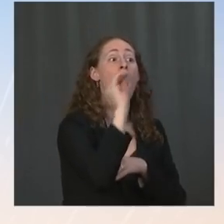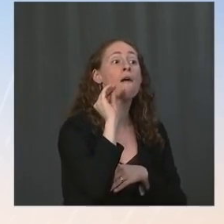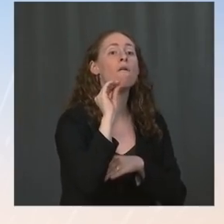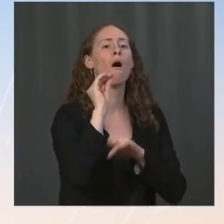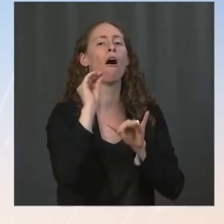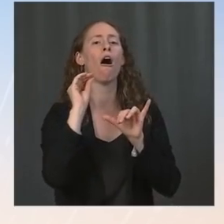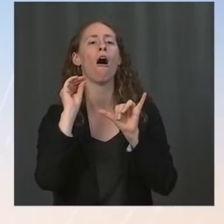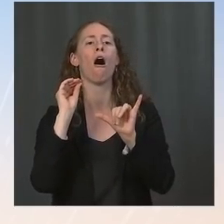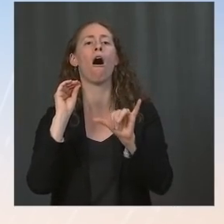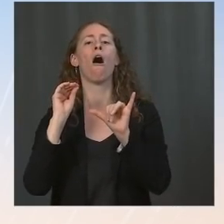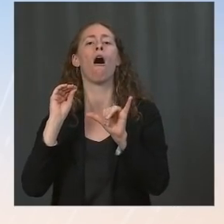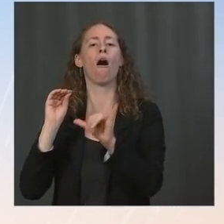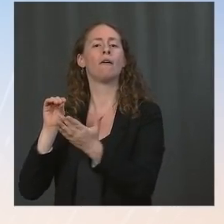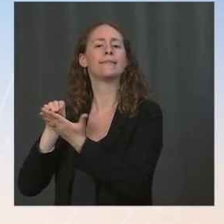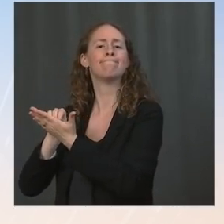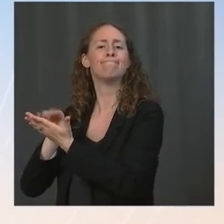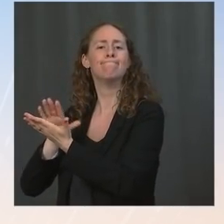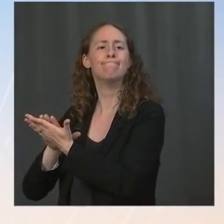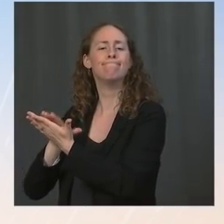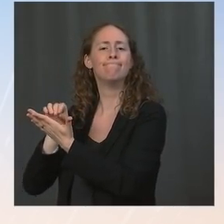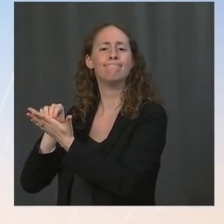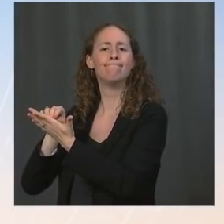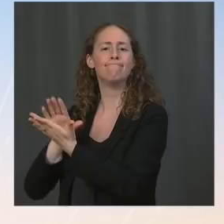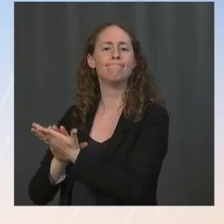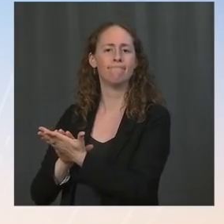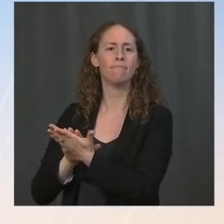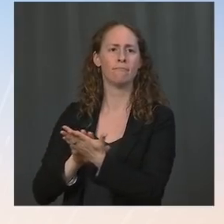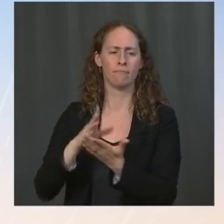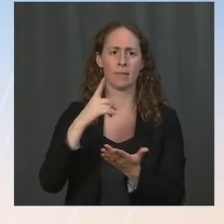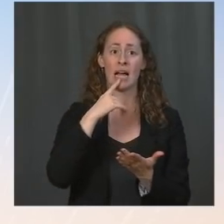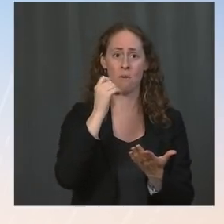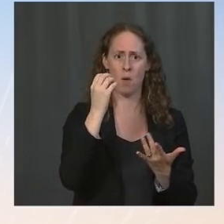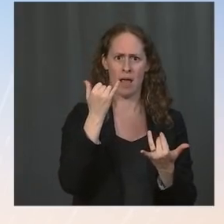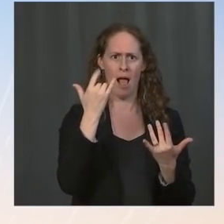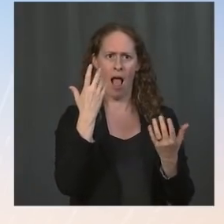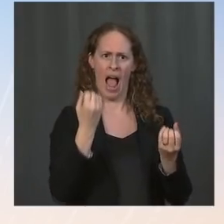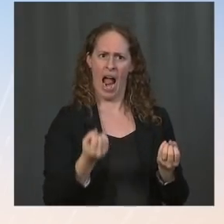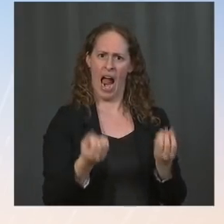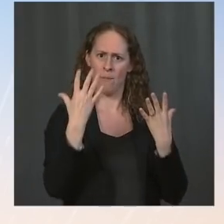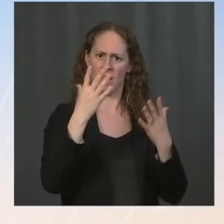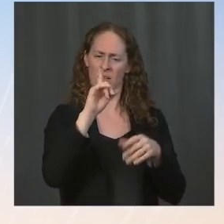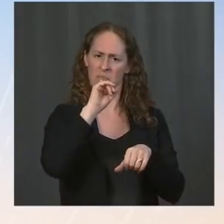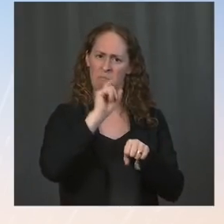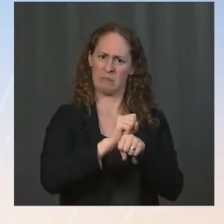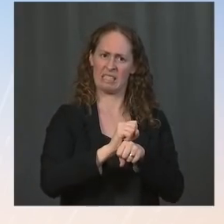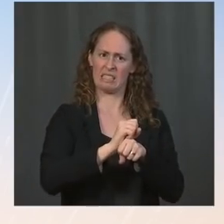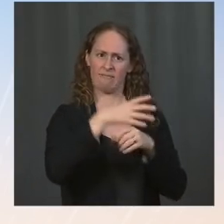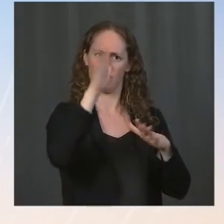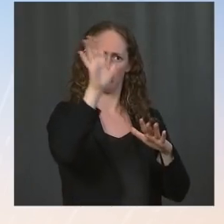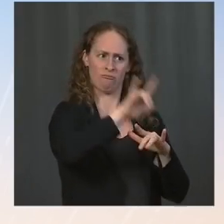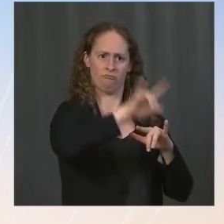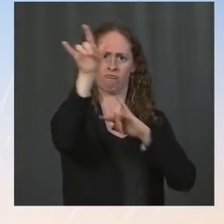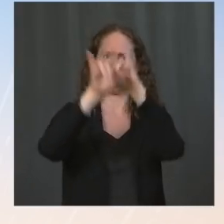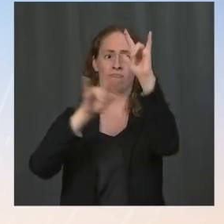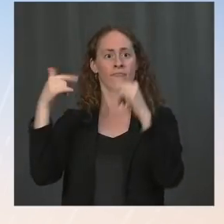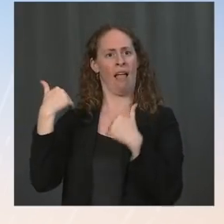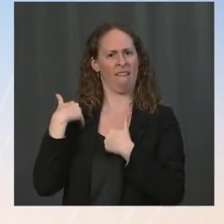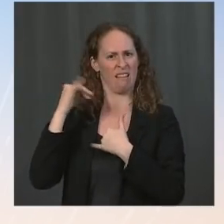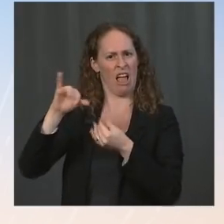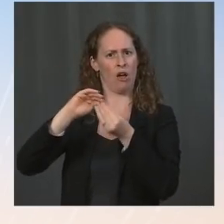that we have obviously provided to all of you every day on planes and transport. But right now, we're, of course, at the point where we are trying to assess and get a final number.